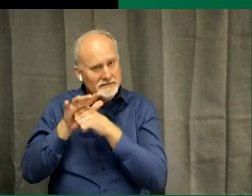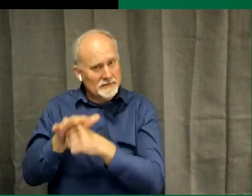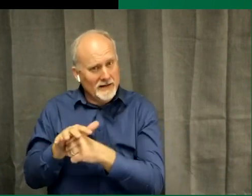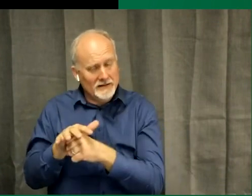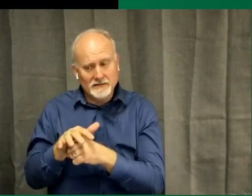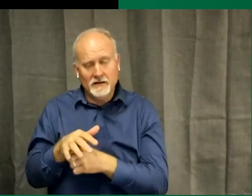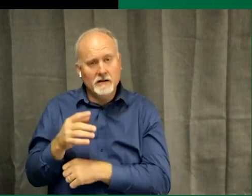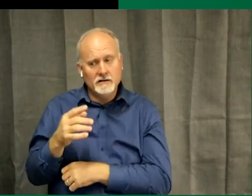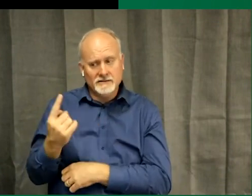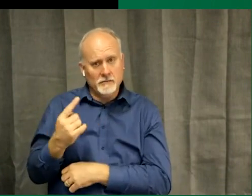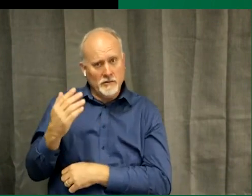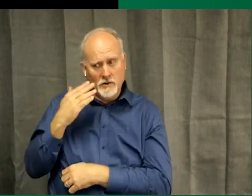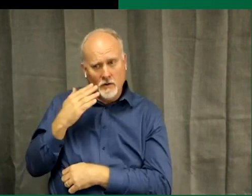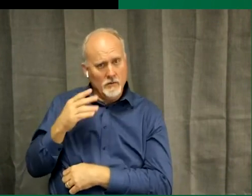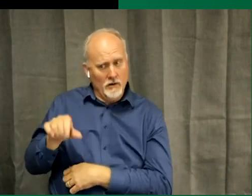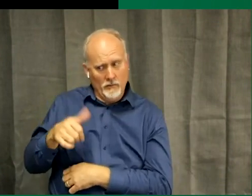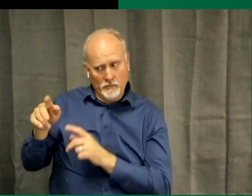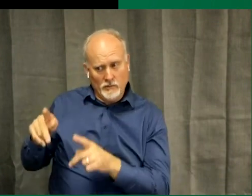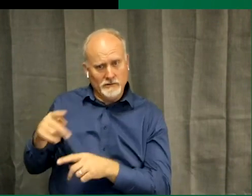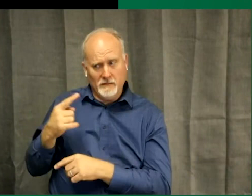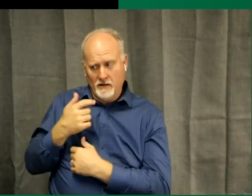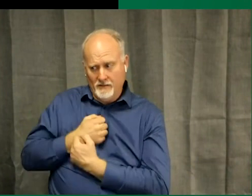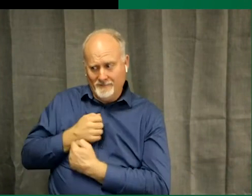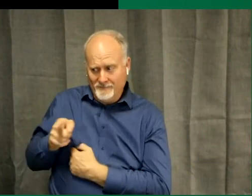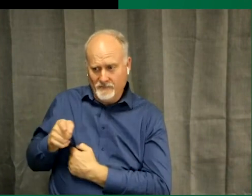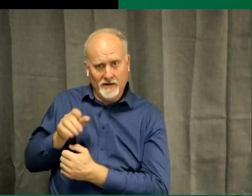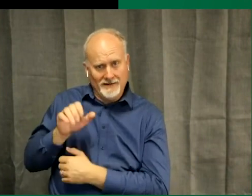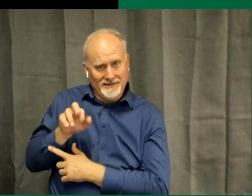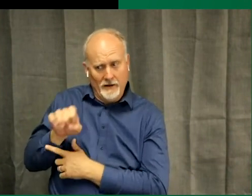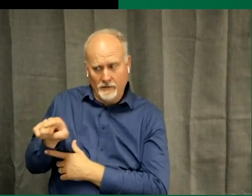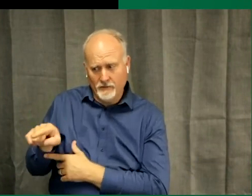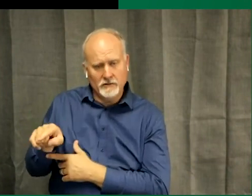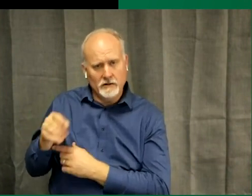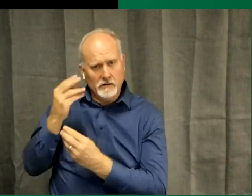someone they know or someone they care about is having those kinds of thoughts and they do not